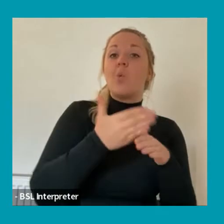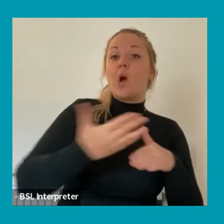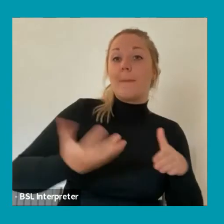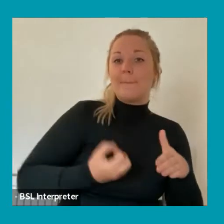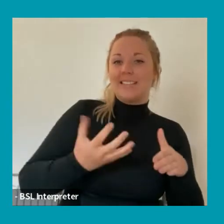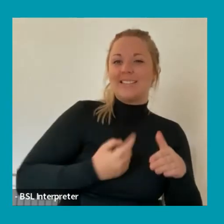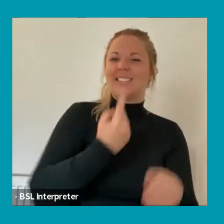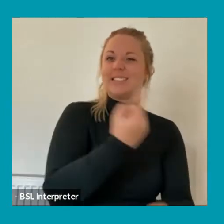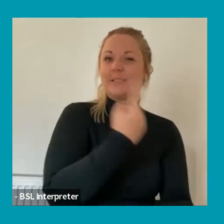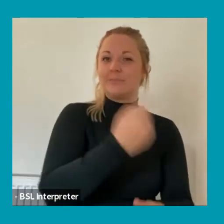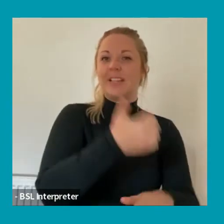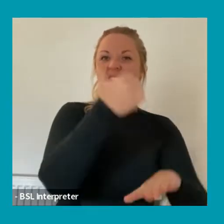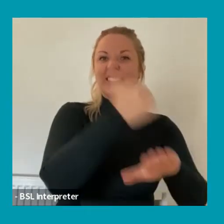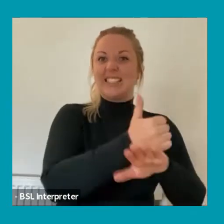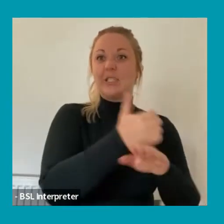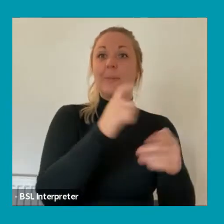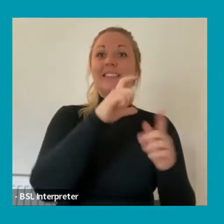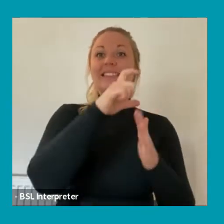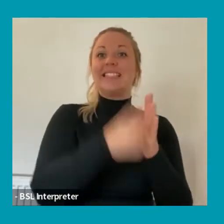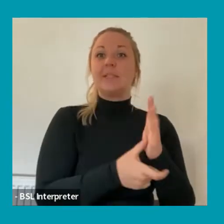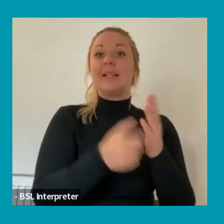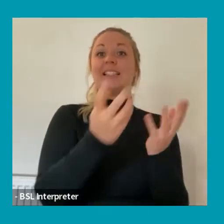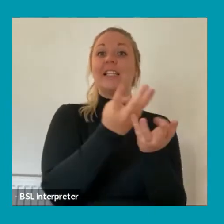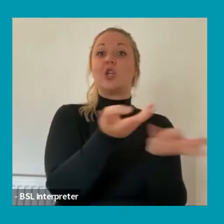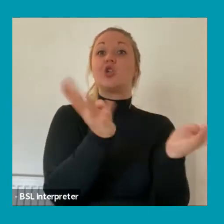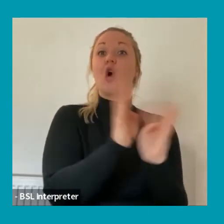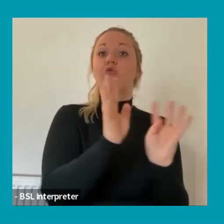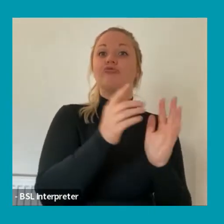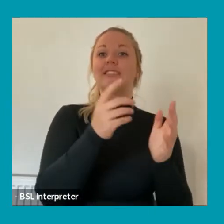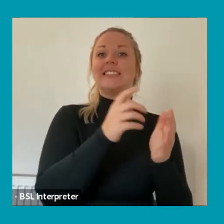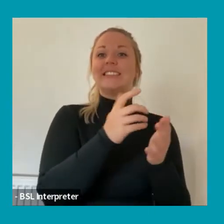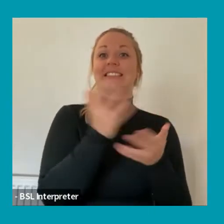You would like to think they're at the forefront. They should be leaders, shouldn't they?